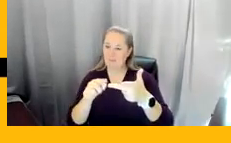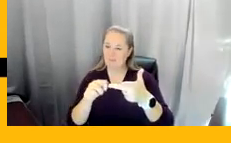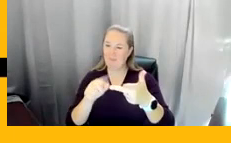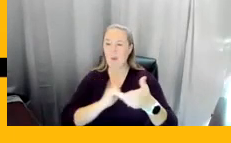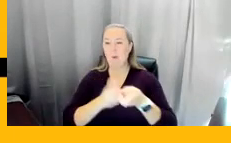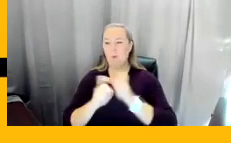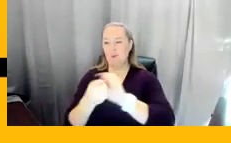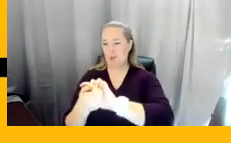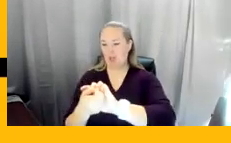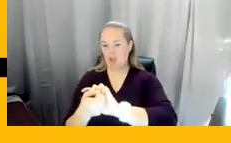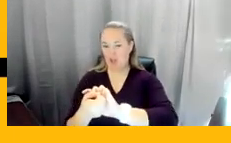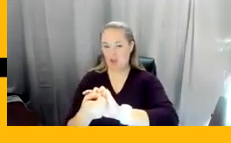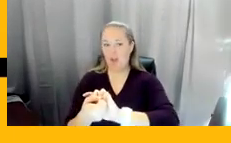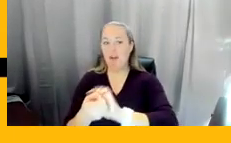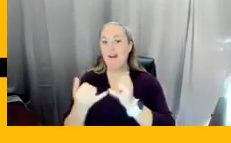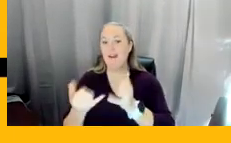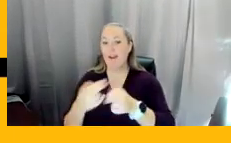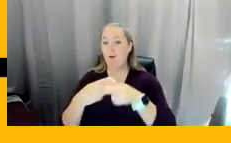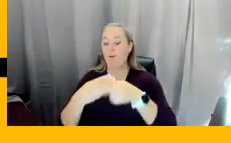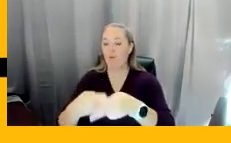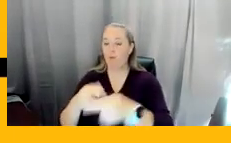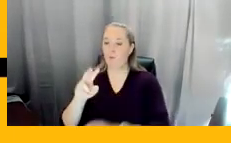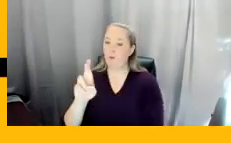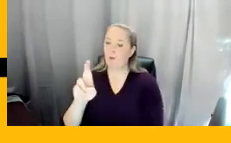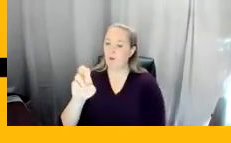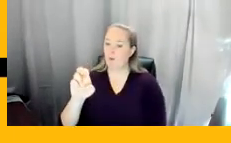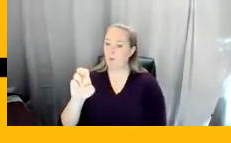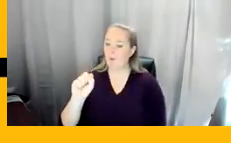MARGINALIZED COMMUNITIES